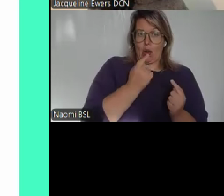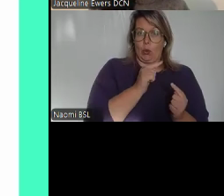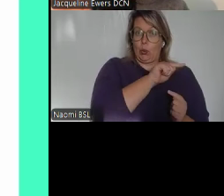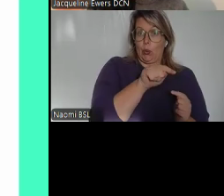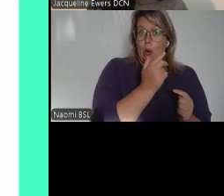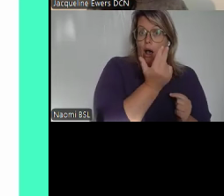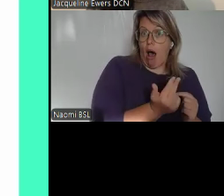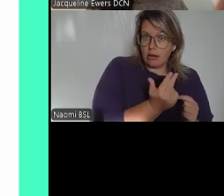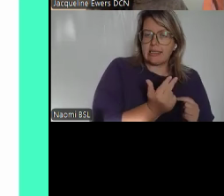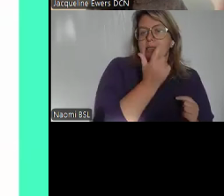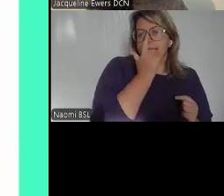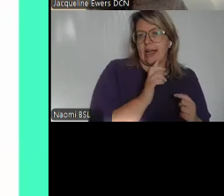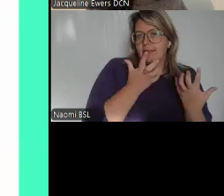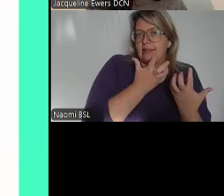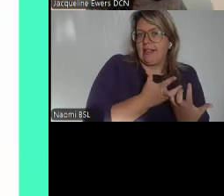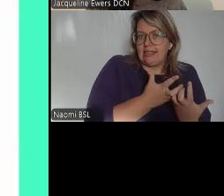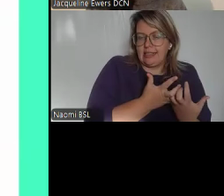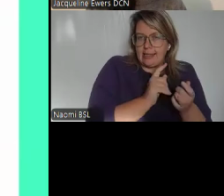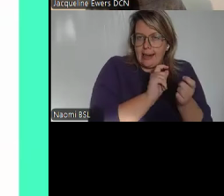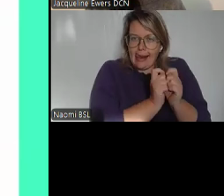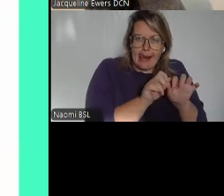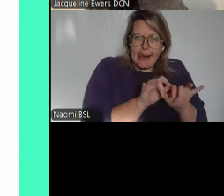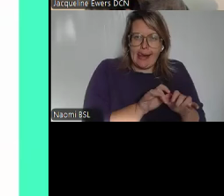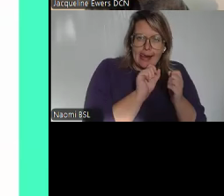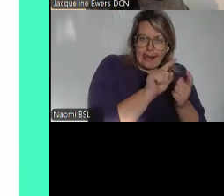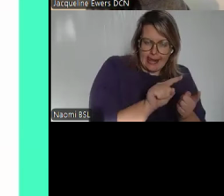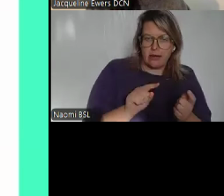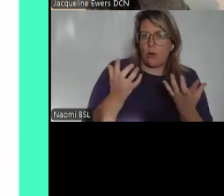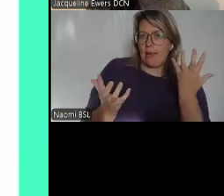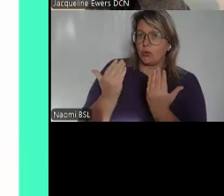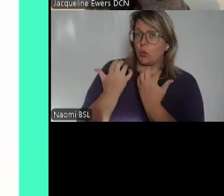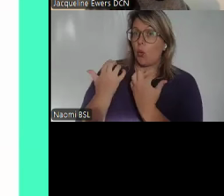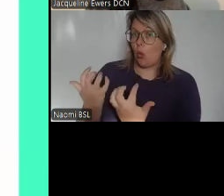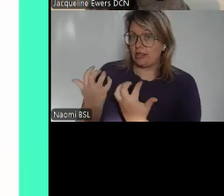based on how people have identified themselves and what their interests are.